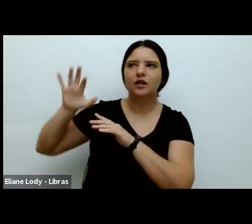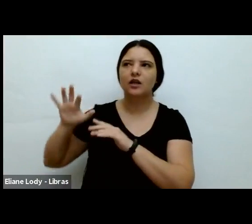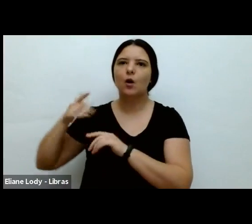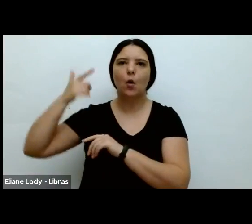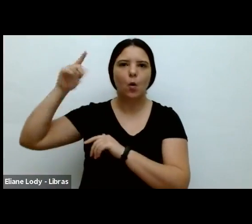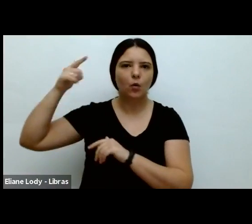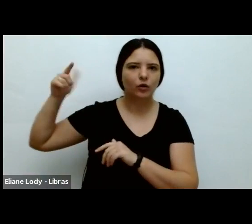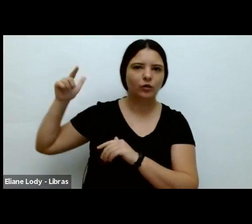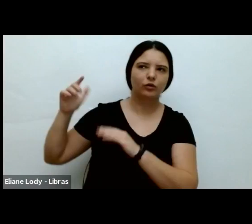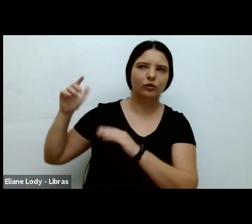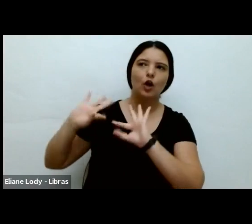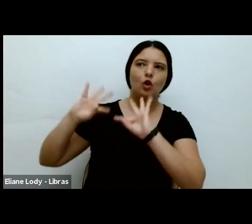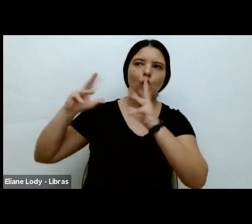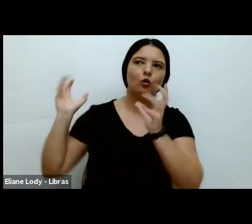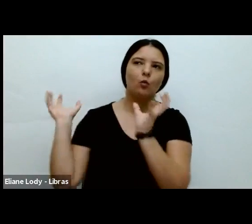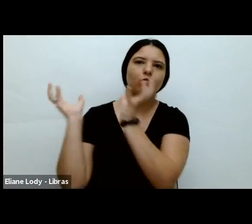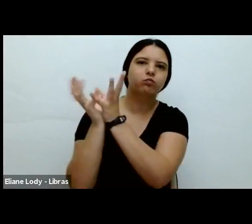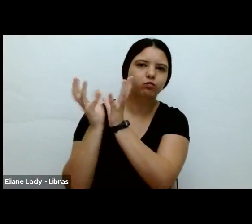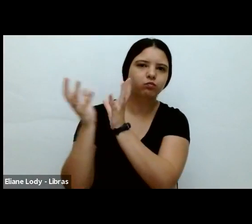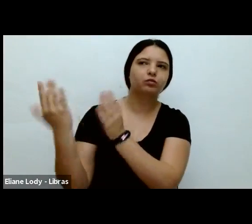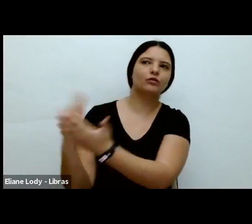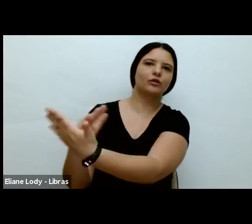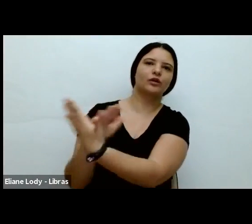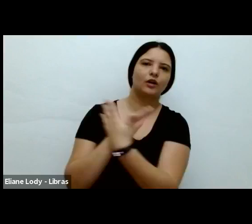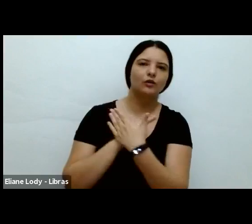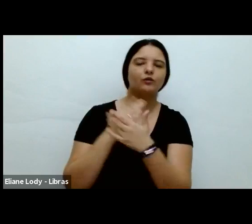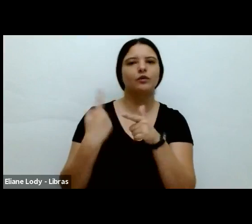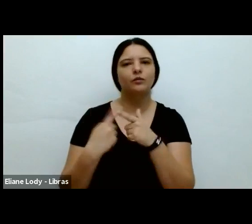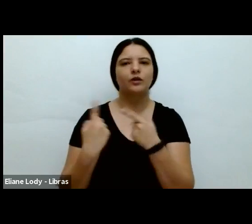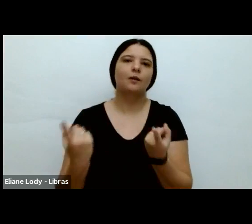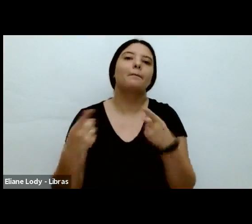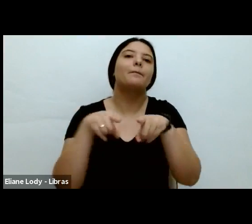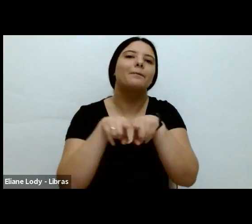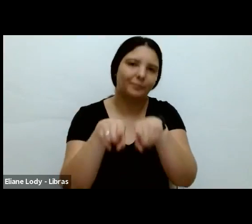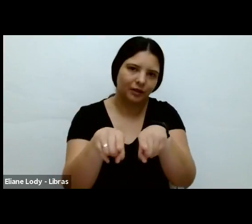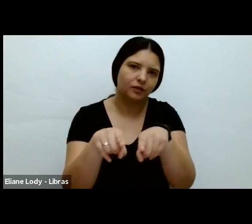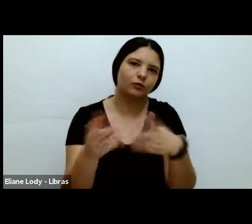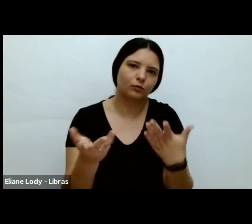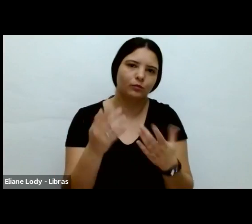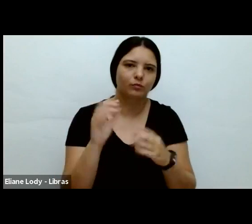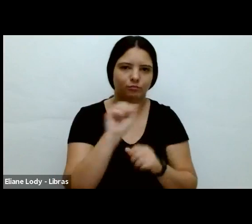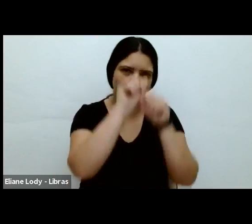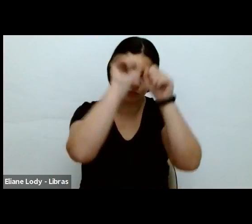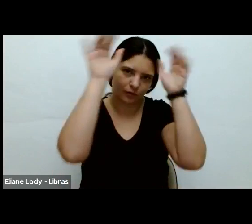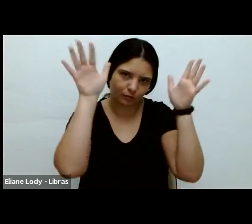which phone from the. partners. The third as